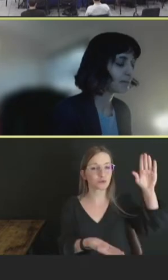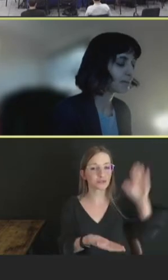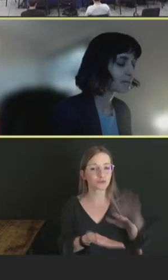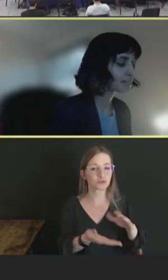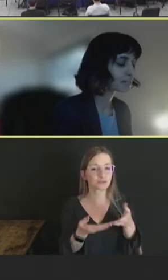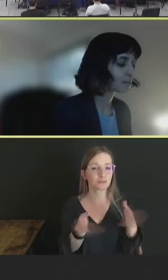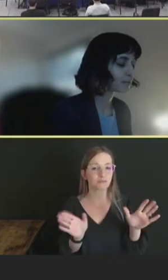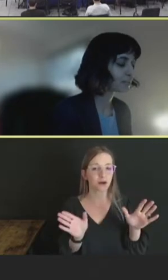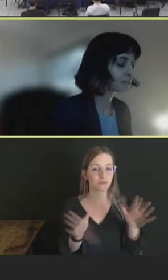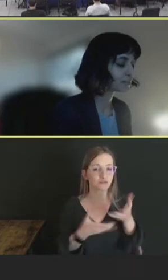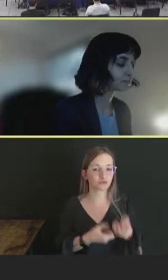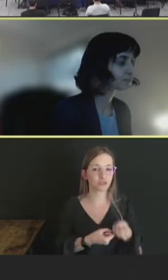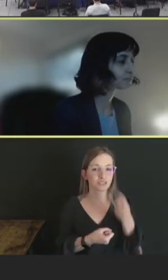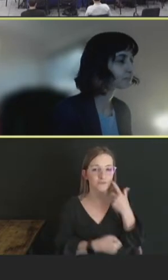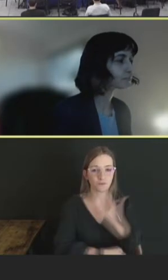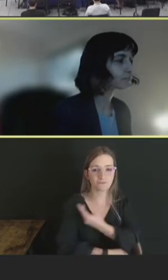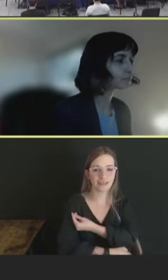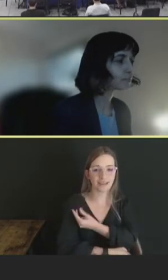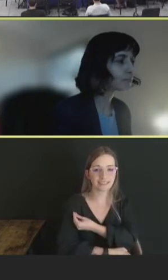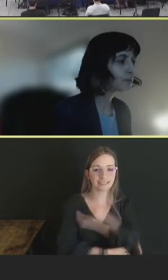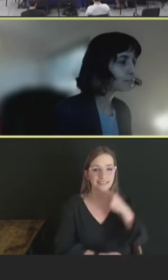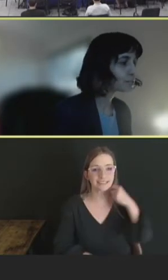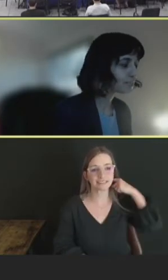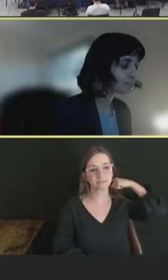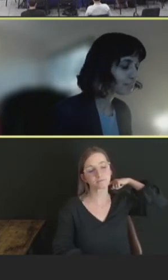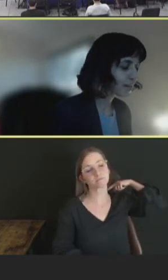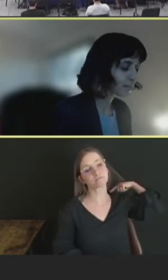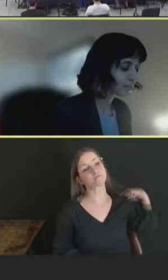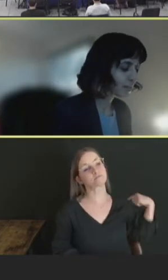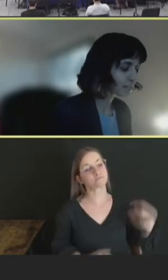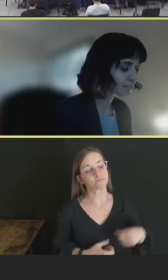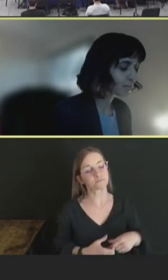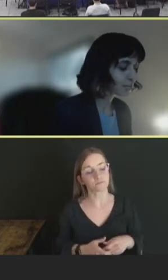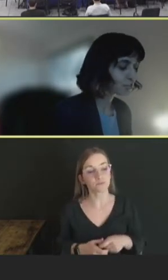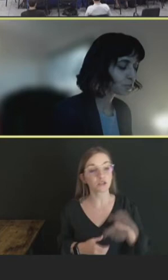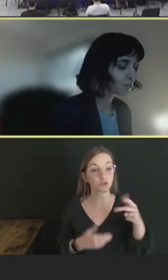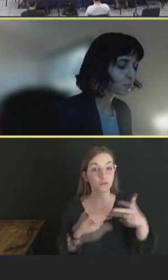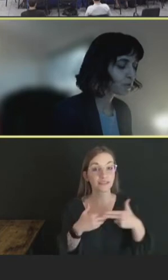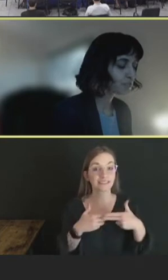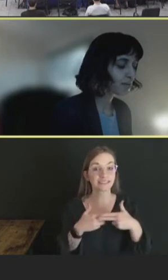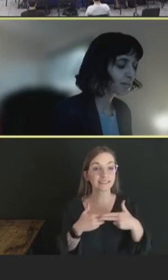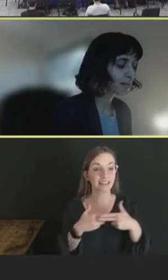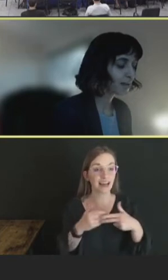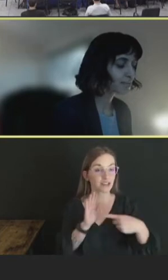Next slide, please. So this slide and the next shows the reports that GACVS